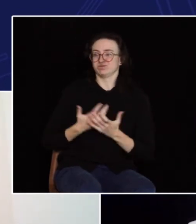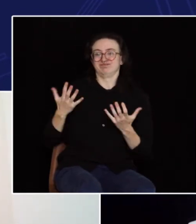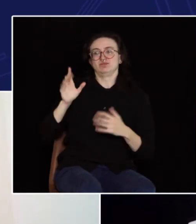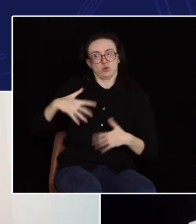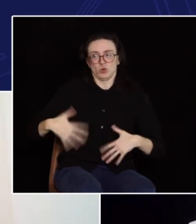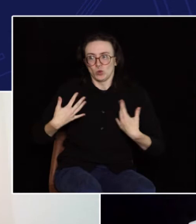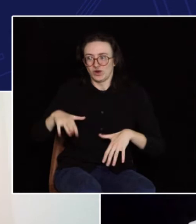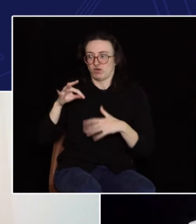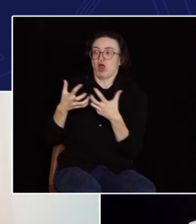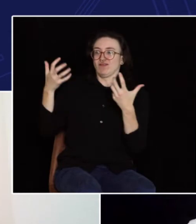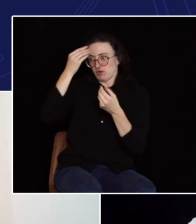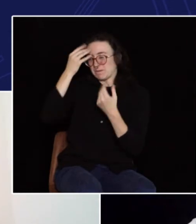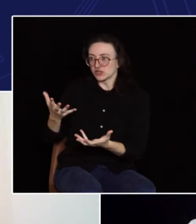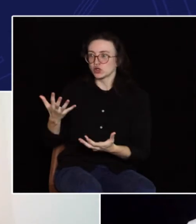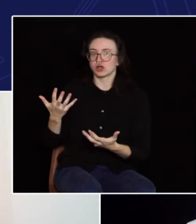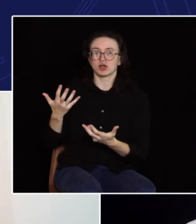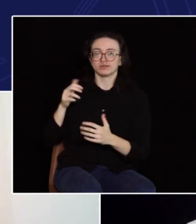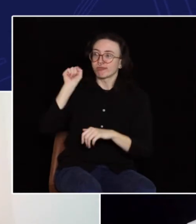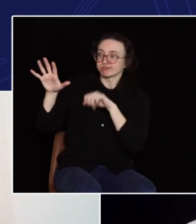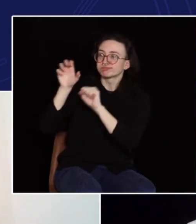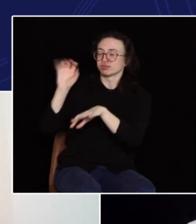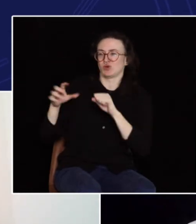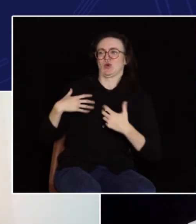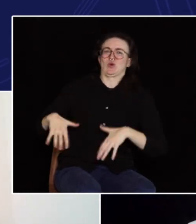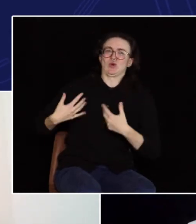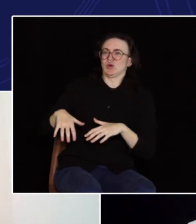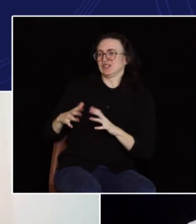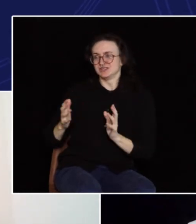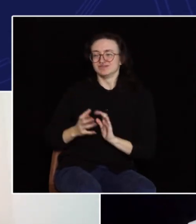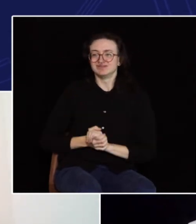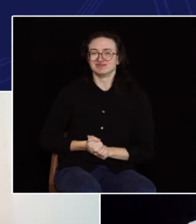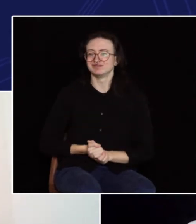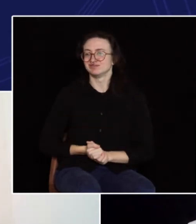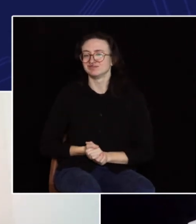especially if there's a lot of information being thrown at you. You know?